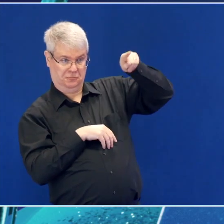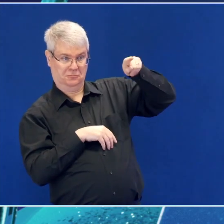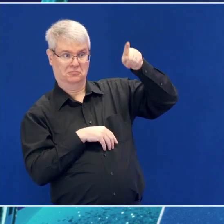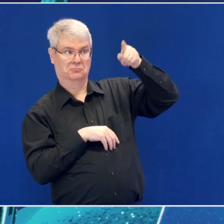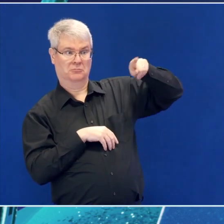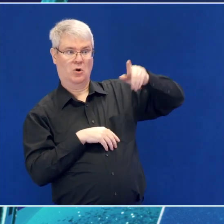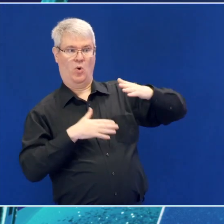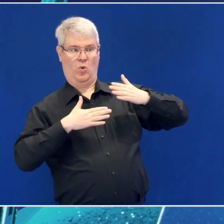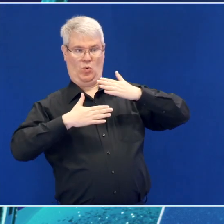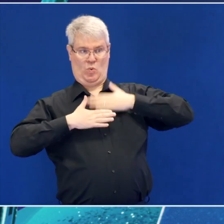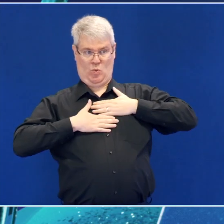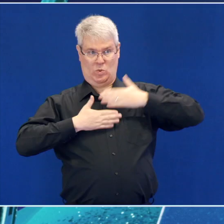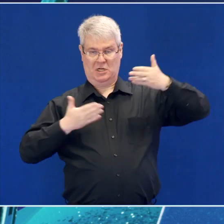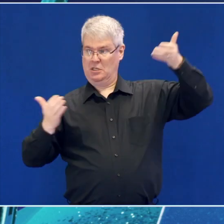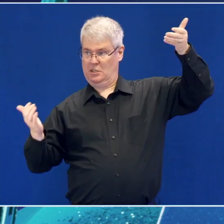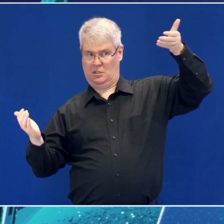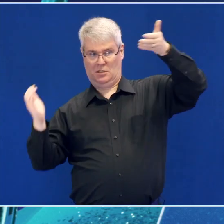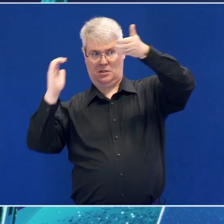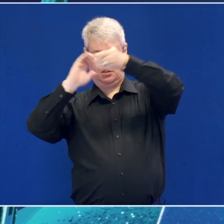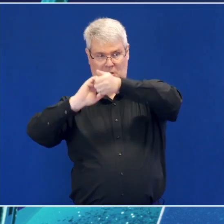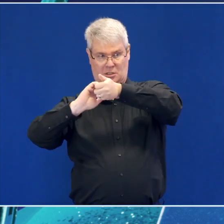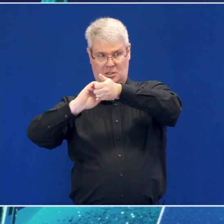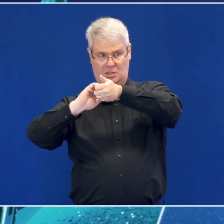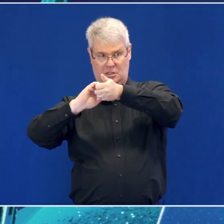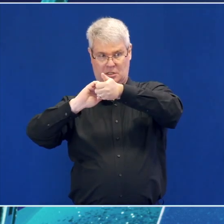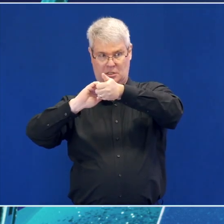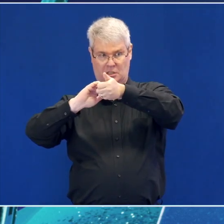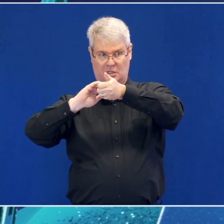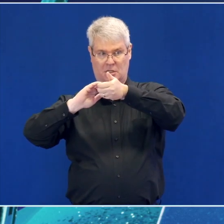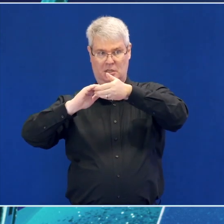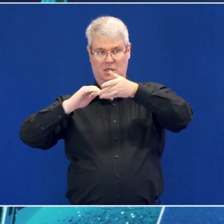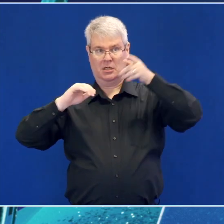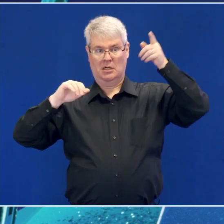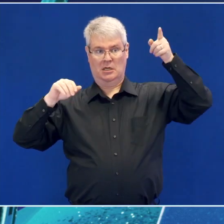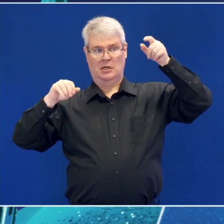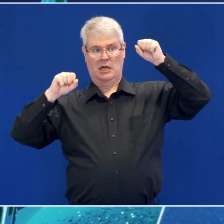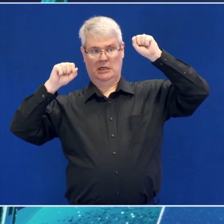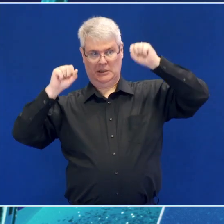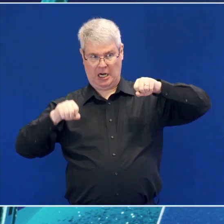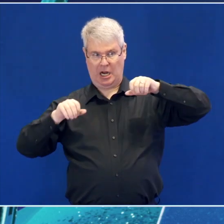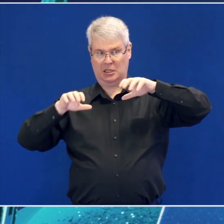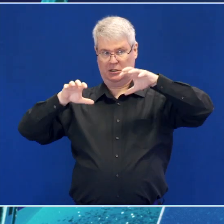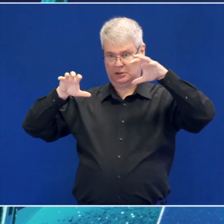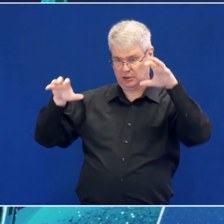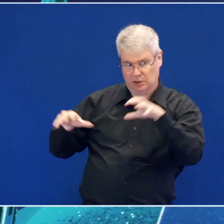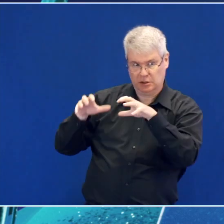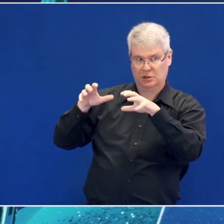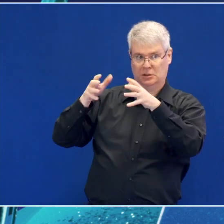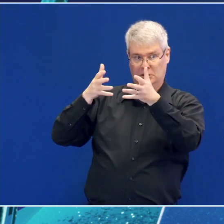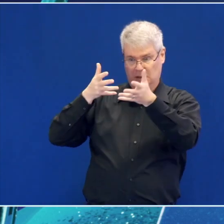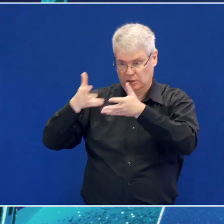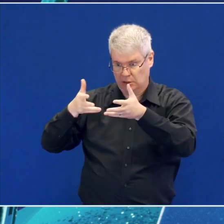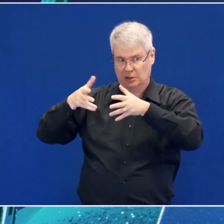that can do and that's action-oriented, right? And so everything they've put into the way that they've created system prompts